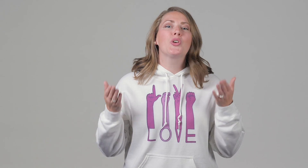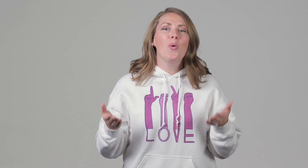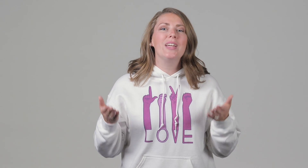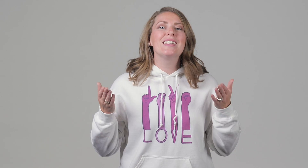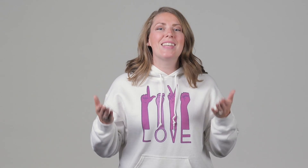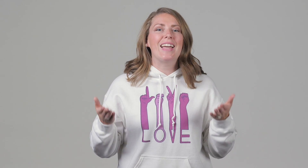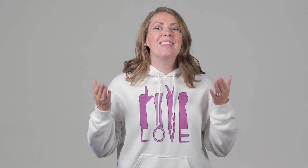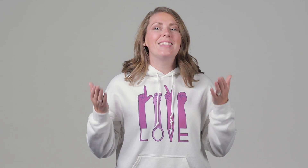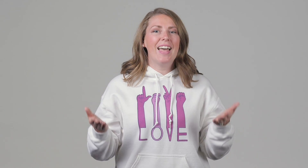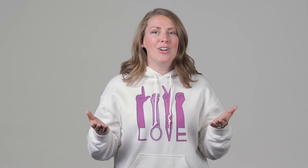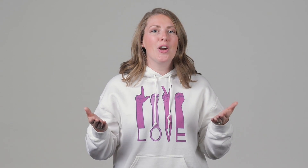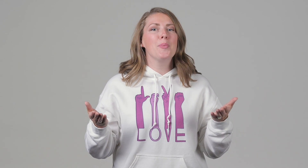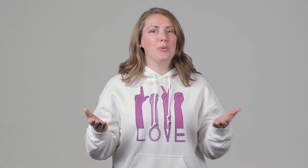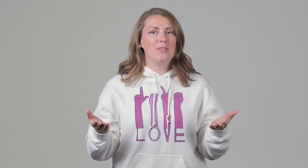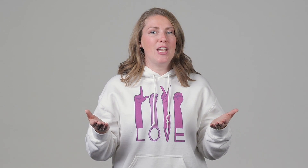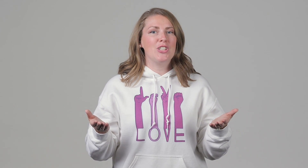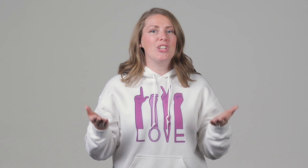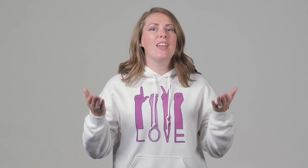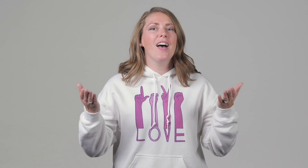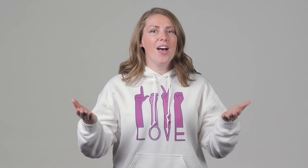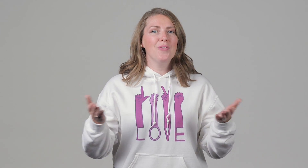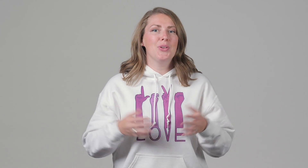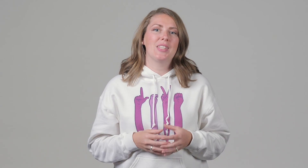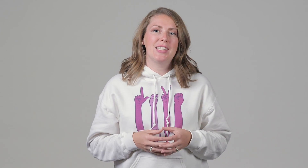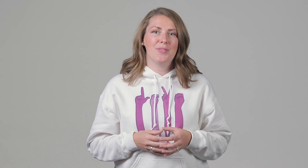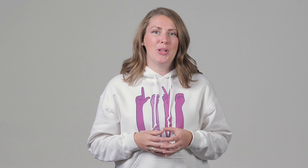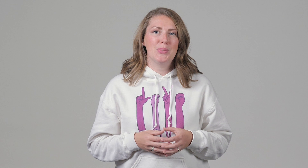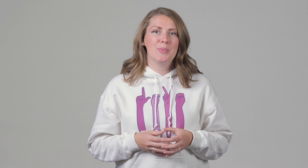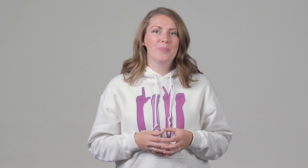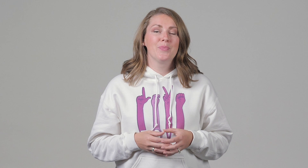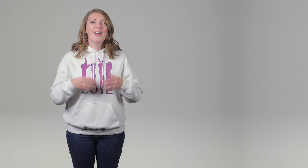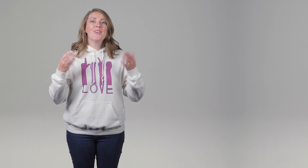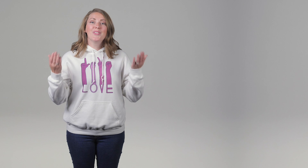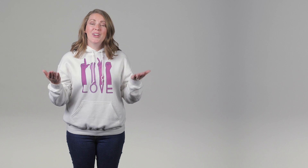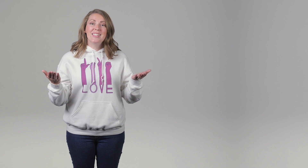going to sign the letter abbreviation of those size of clothes. For instance,